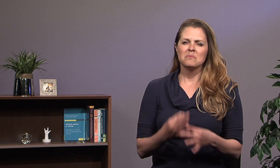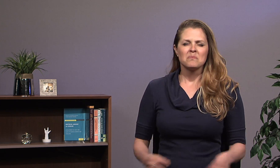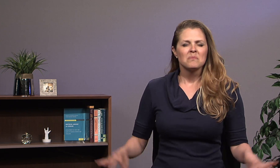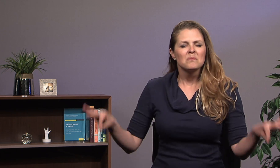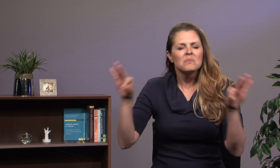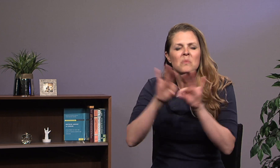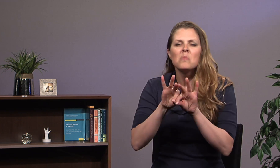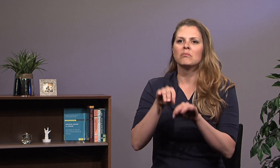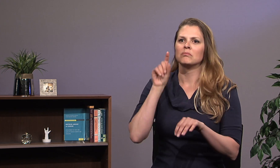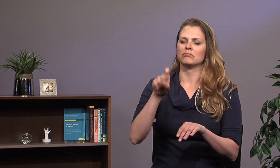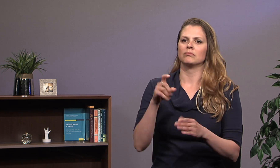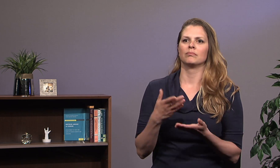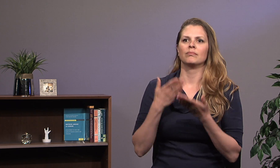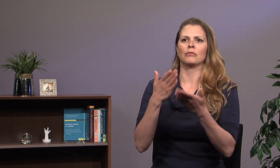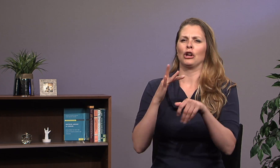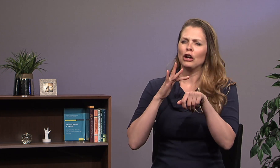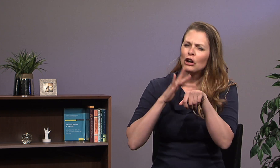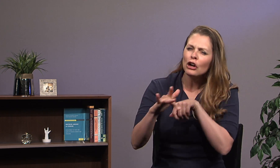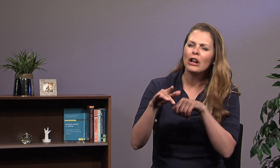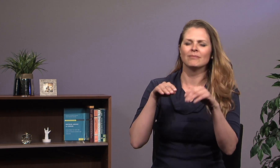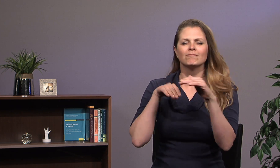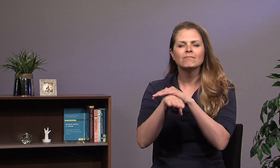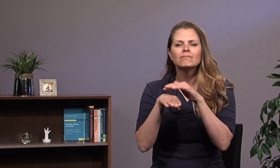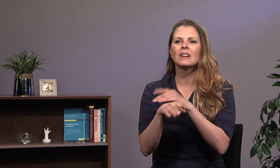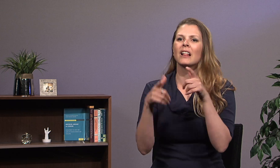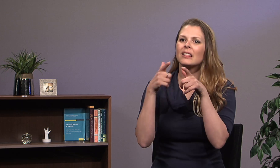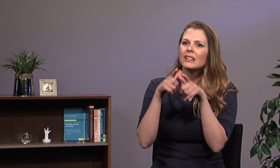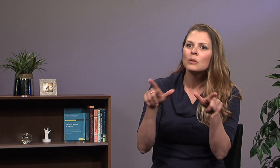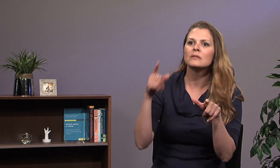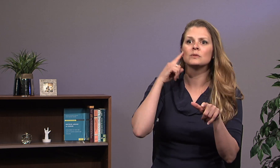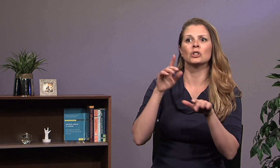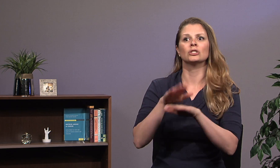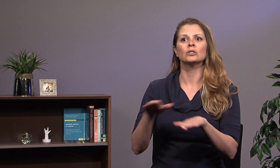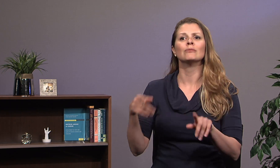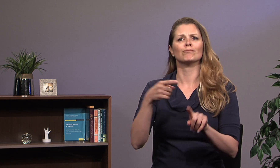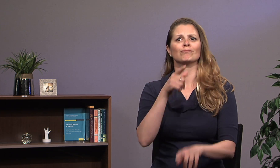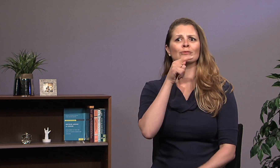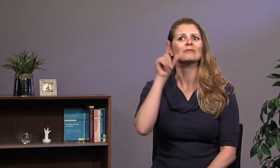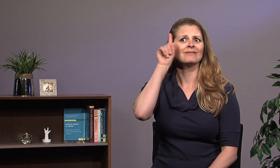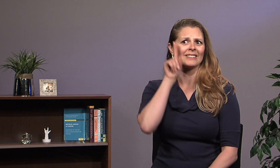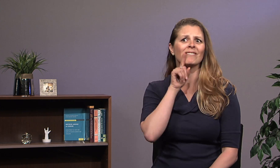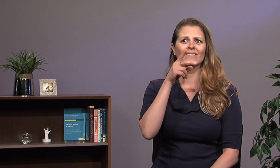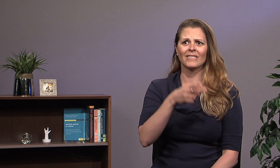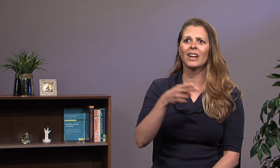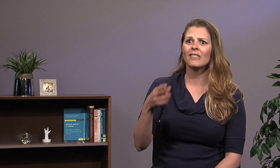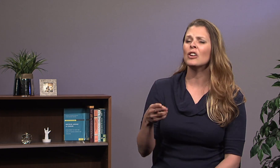of providing early and accessible language for children who are deaf or hard of hearing